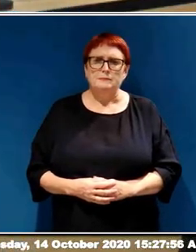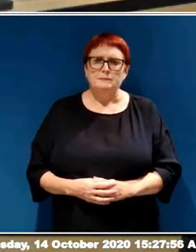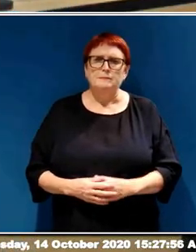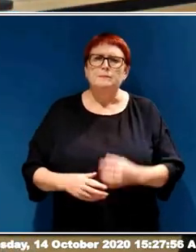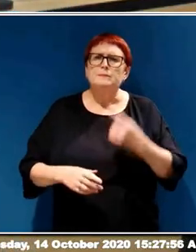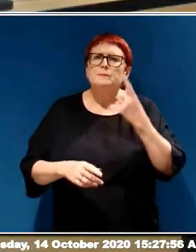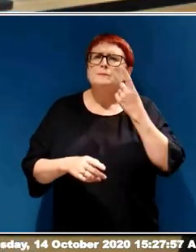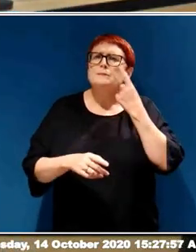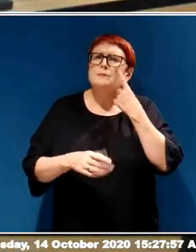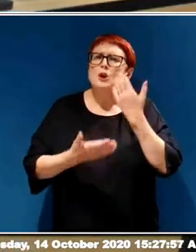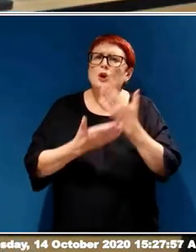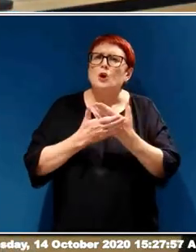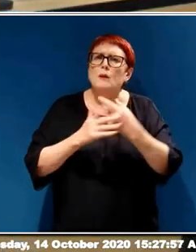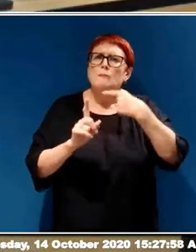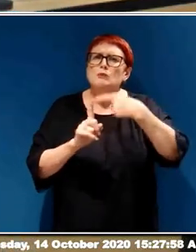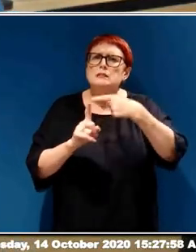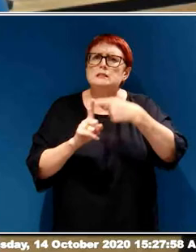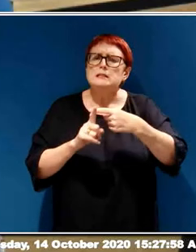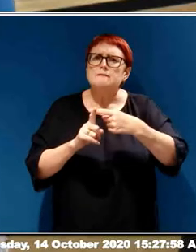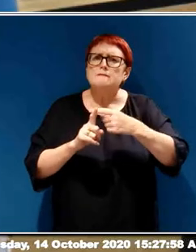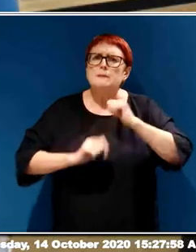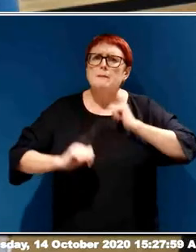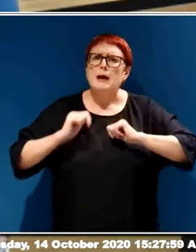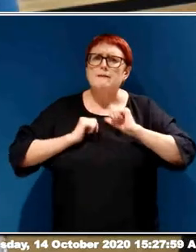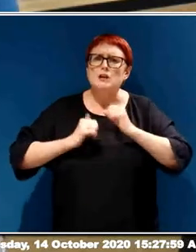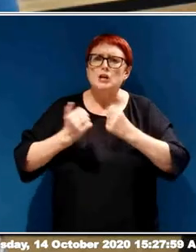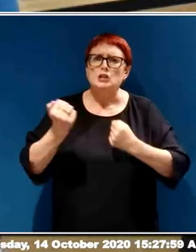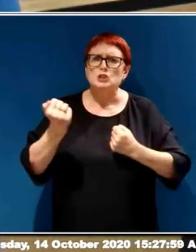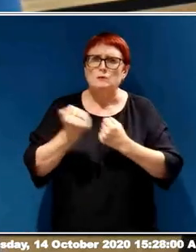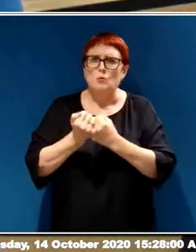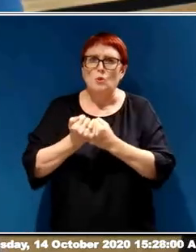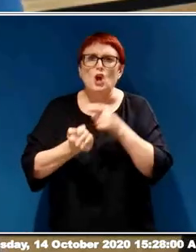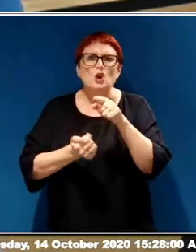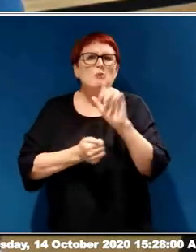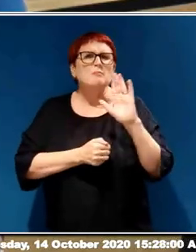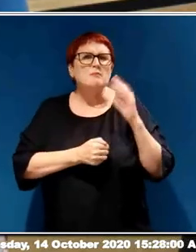you've identified that you are Chair and Director of the Association for